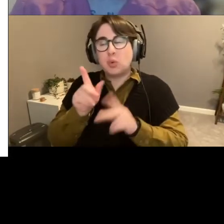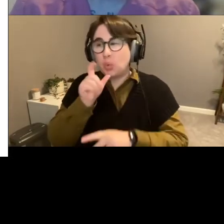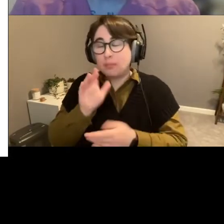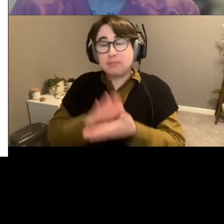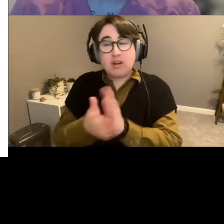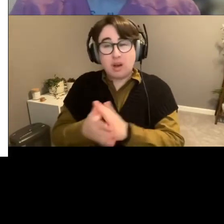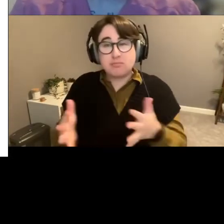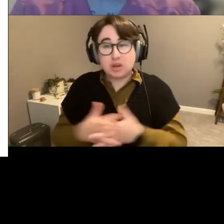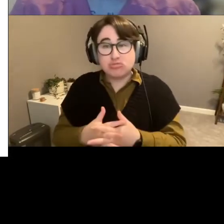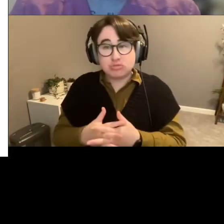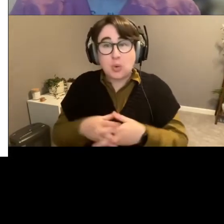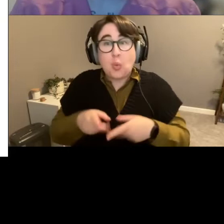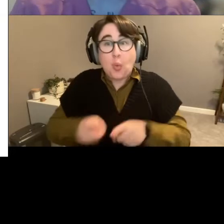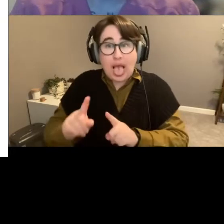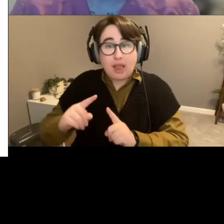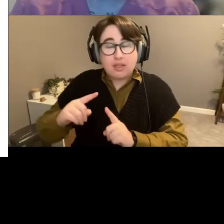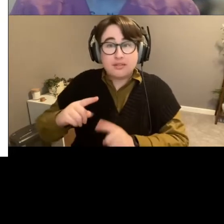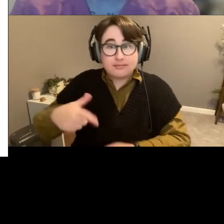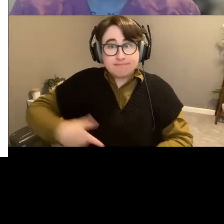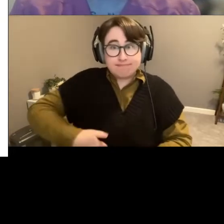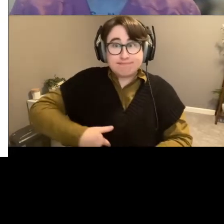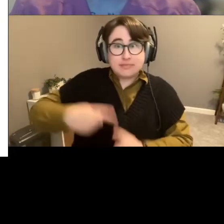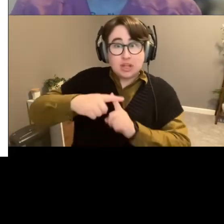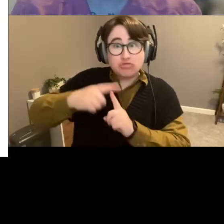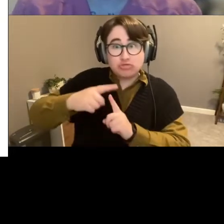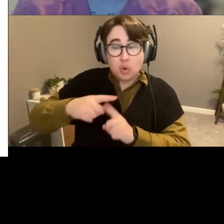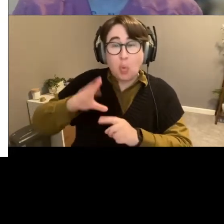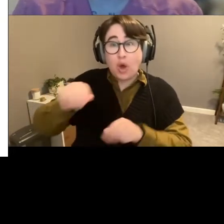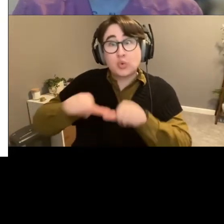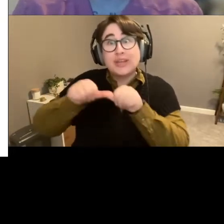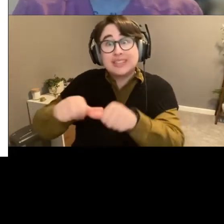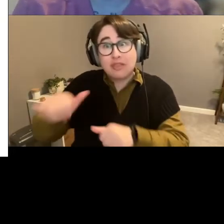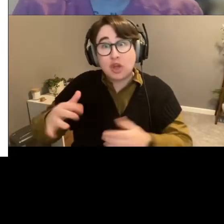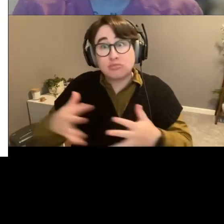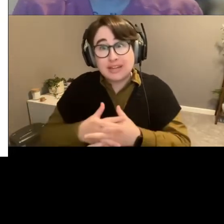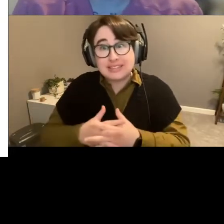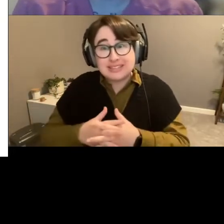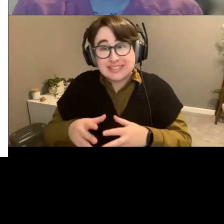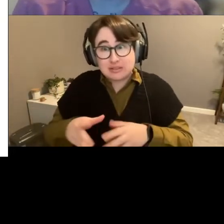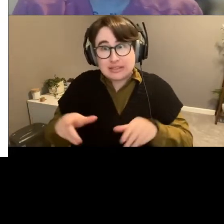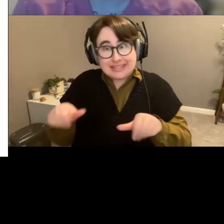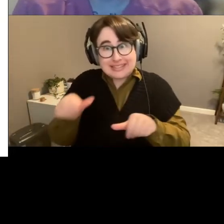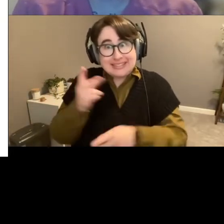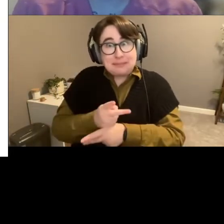on testosterone and want to continue their pregnancy to know that testosterone can potentially have